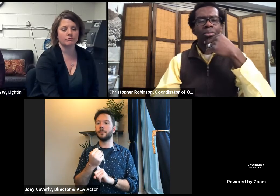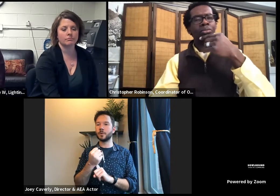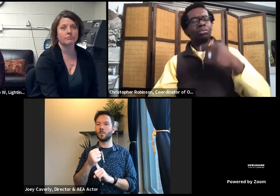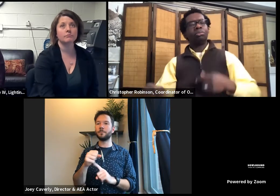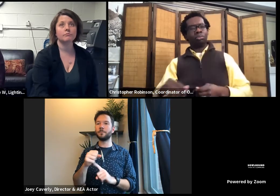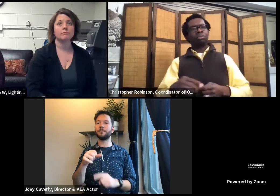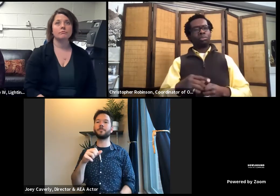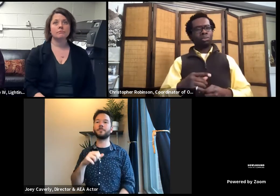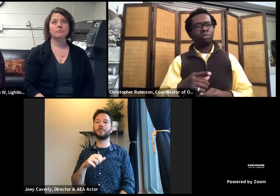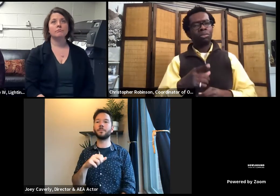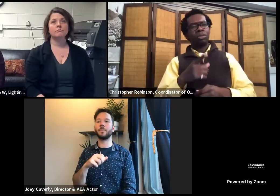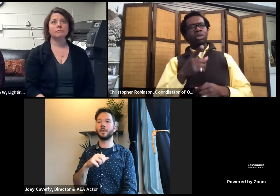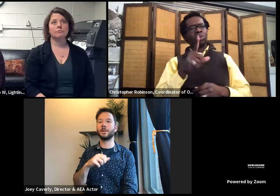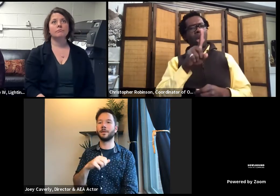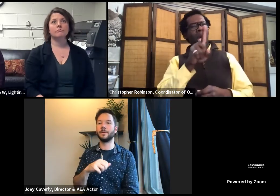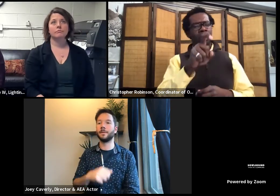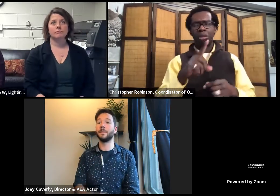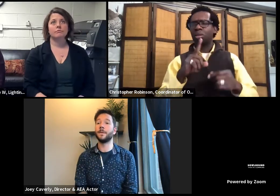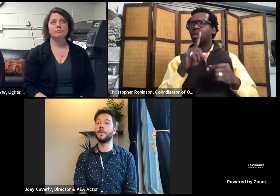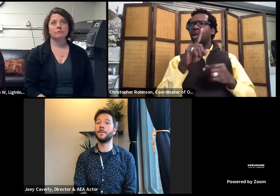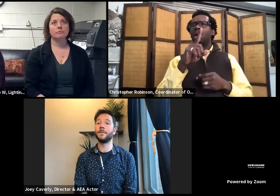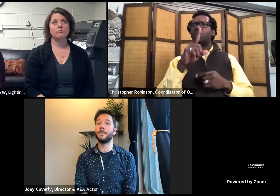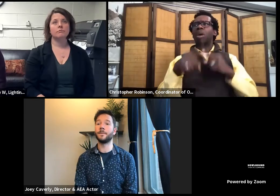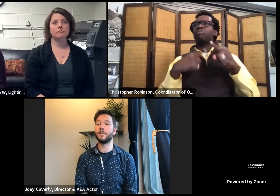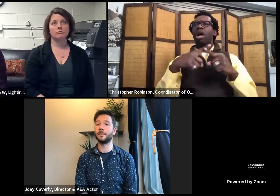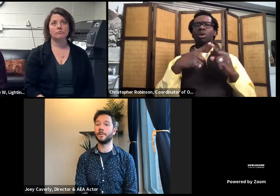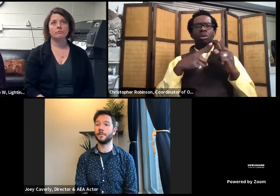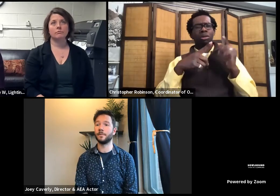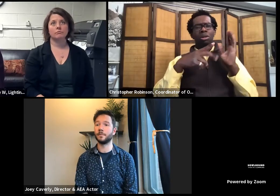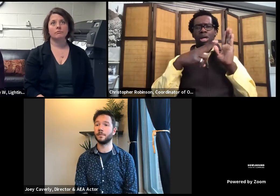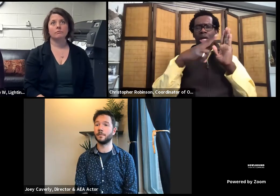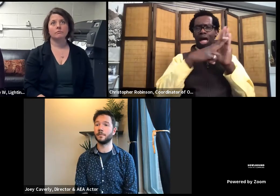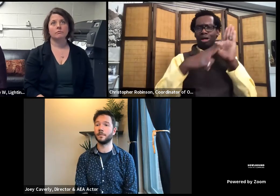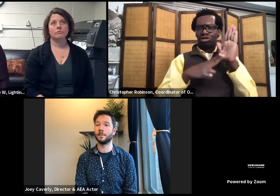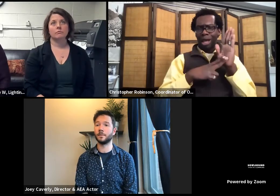Okay, so let me ask about contracts,